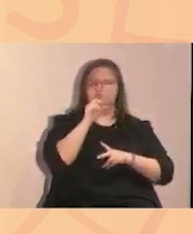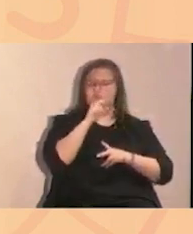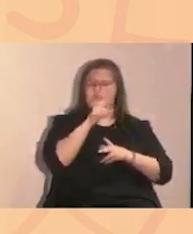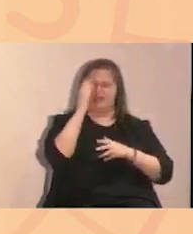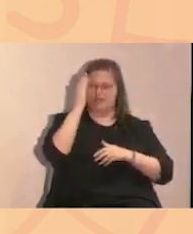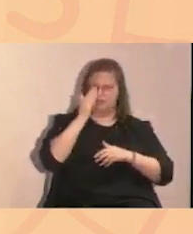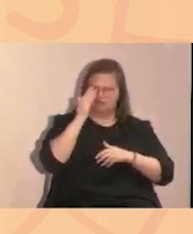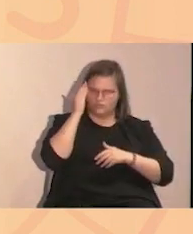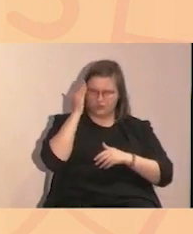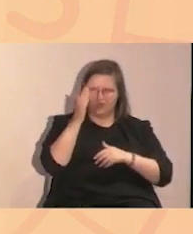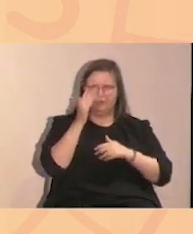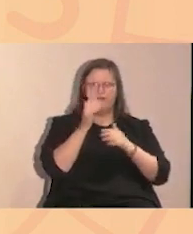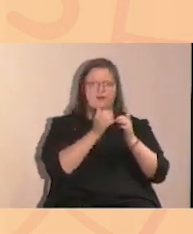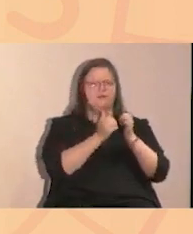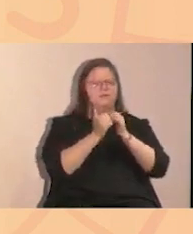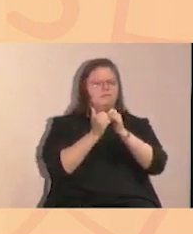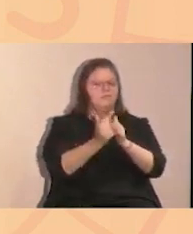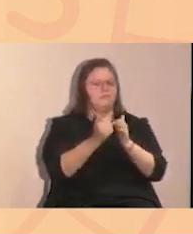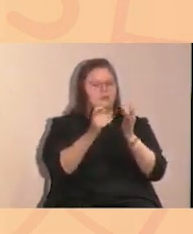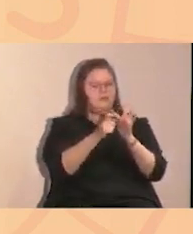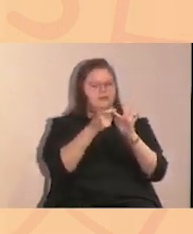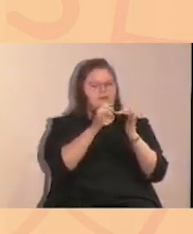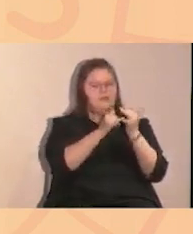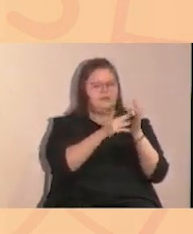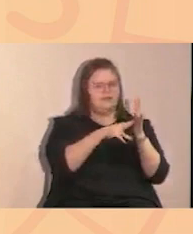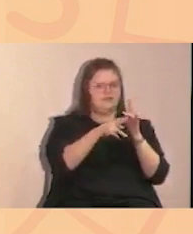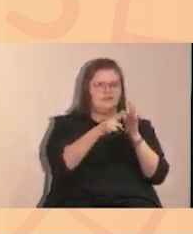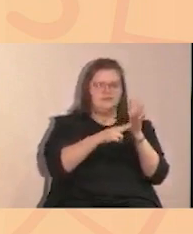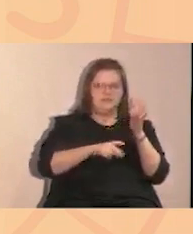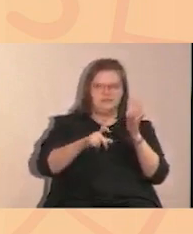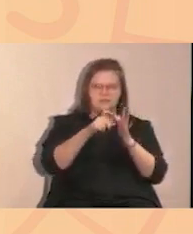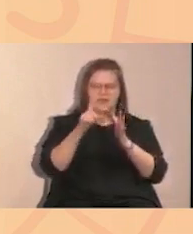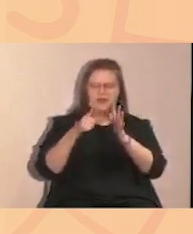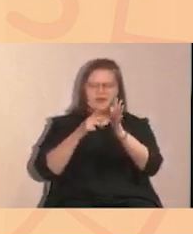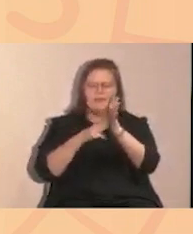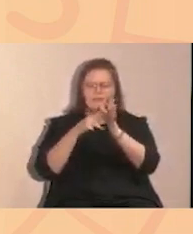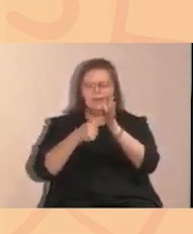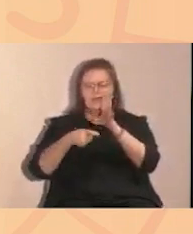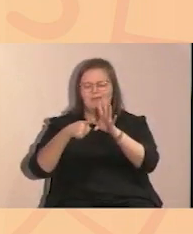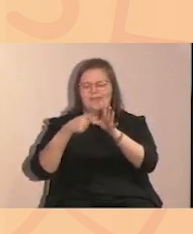Taylor with collaborator Mariaan Pugh. And so it was taking these works that talk about this,